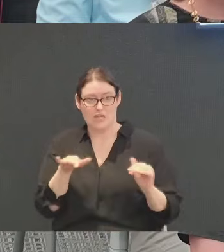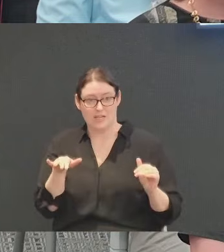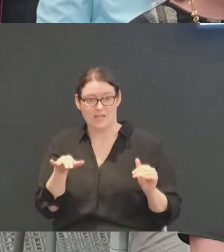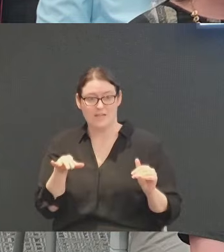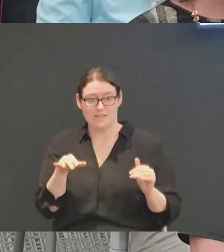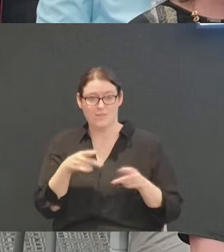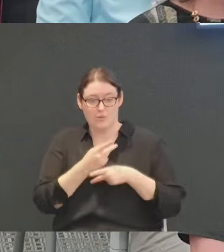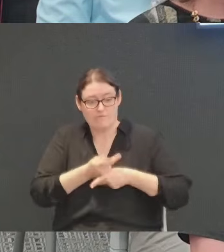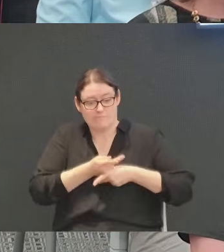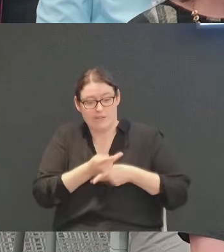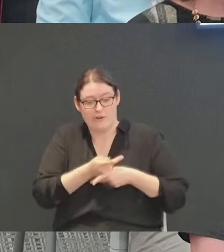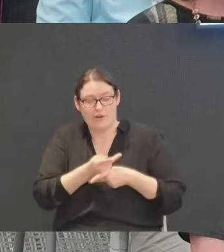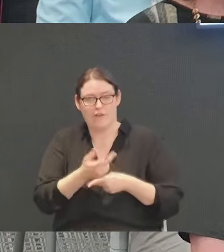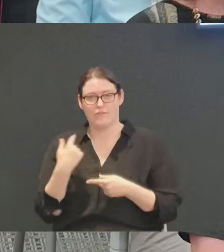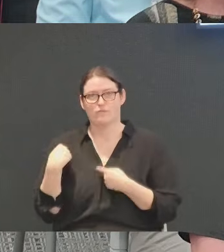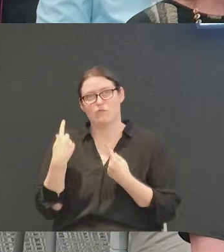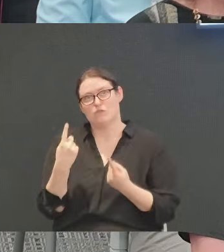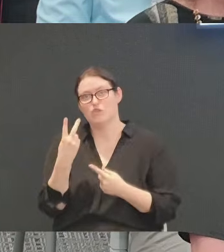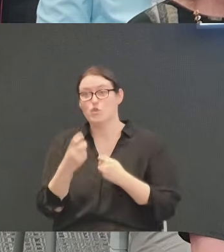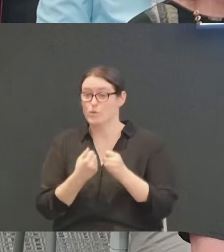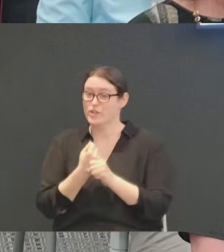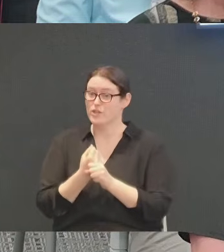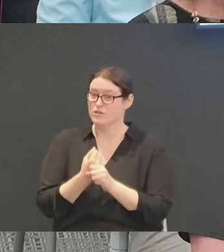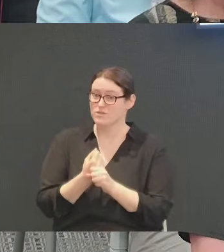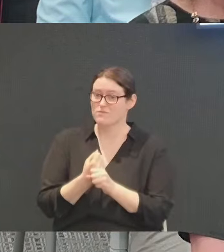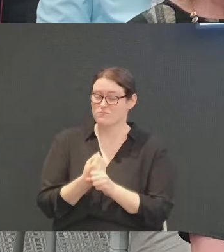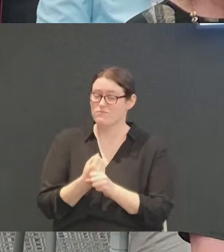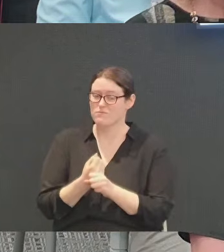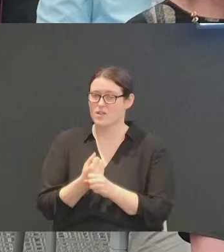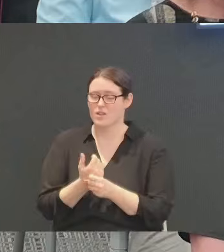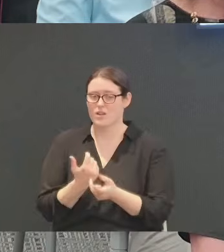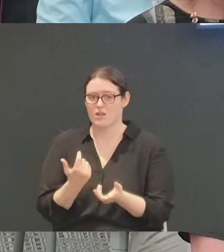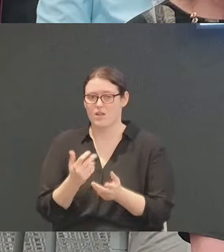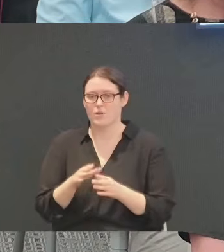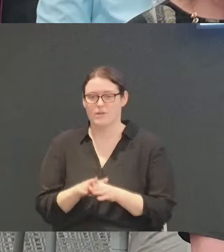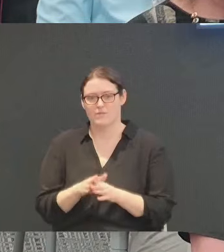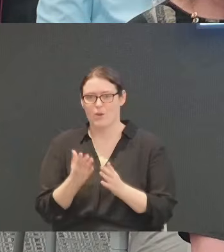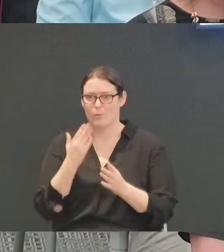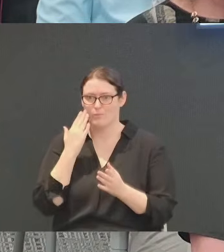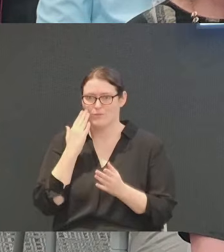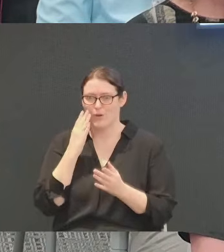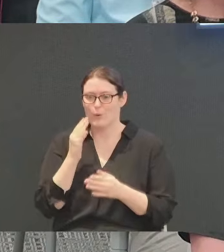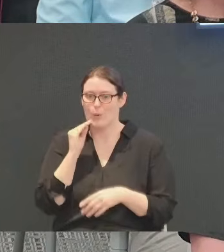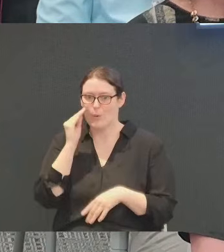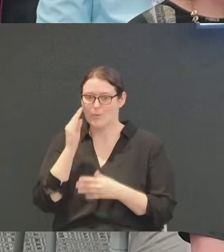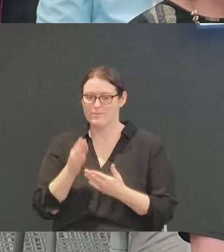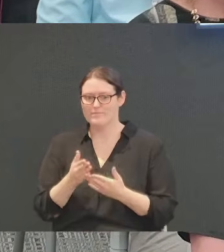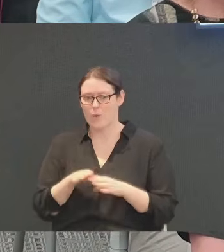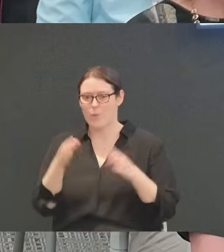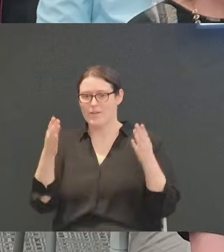uh, for over the last two years now. We've opened our home to two little girls. One is 18 months who